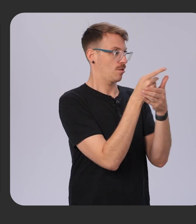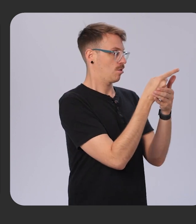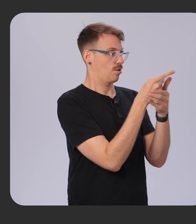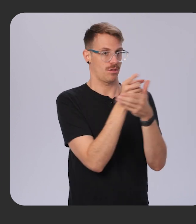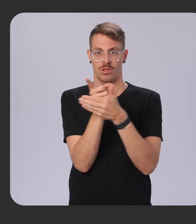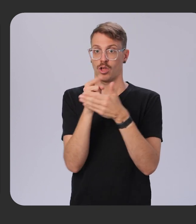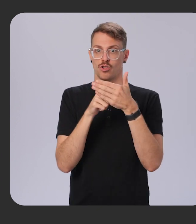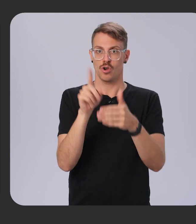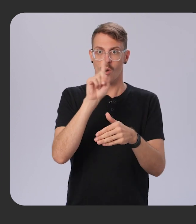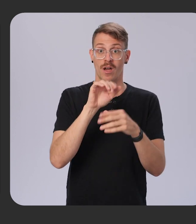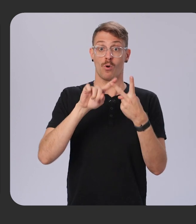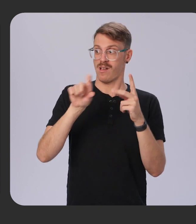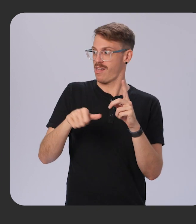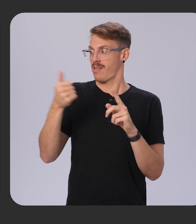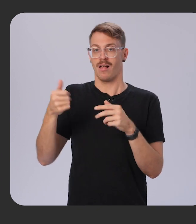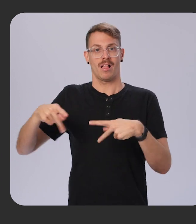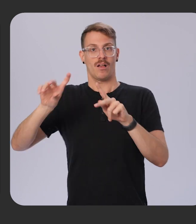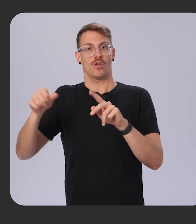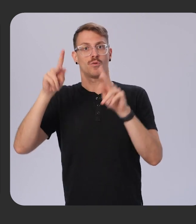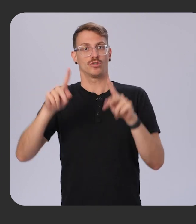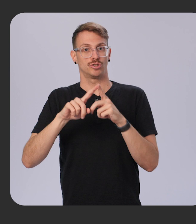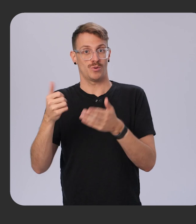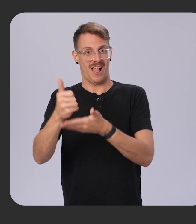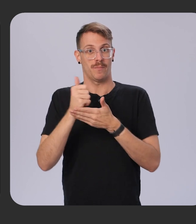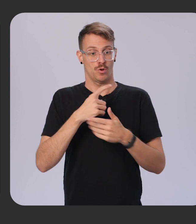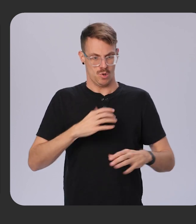to remotely help you by adding 3D annotations,